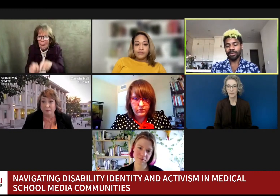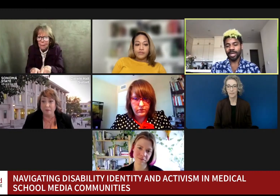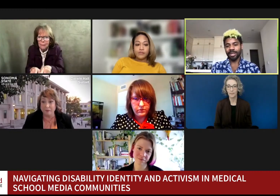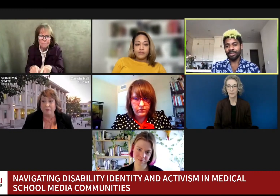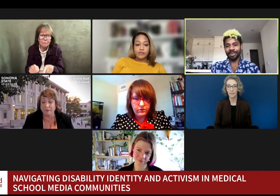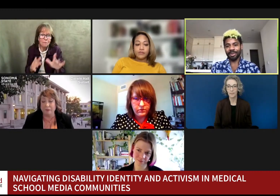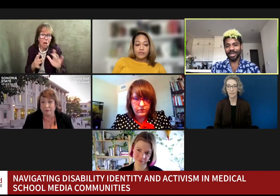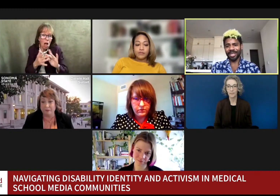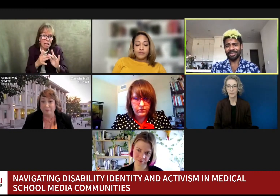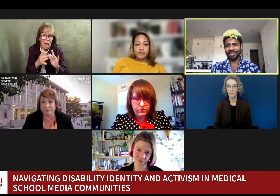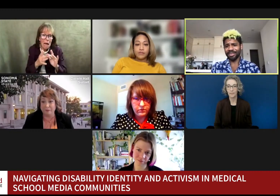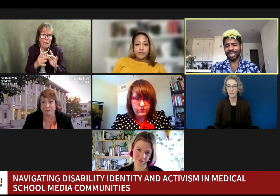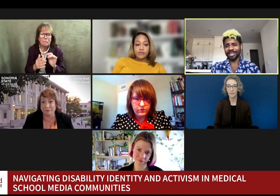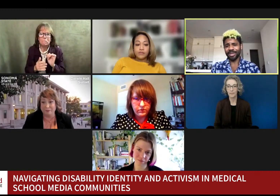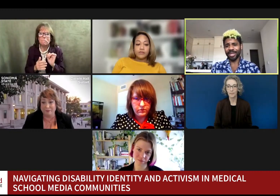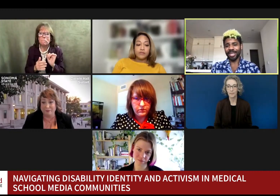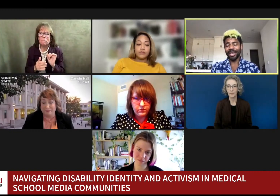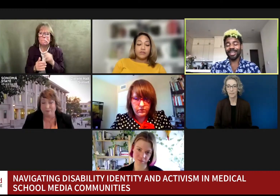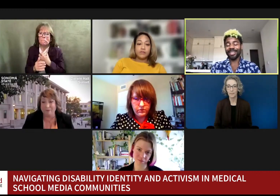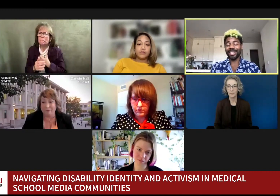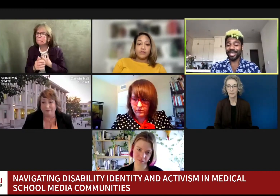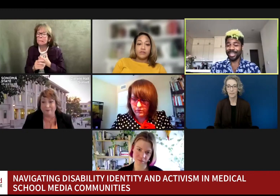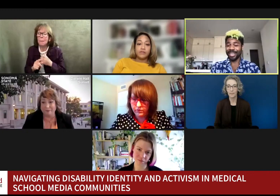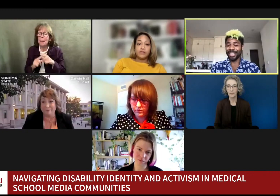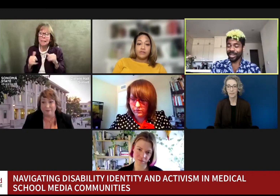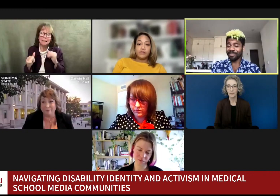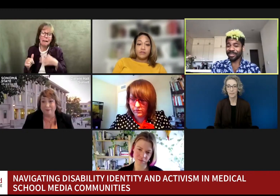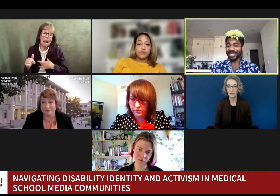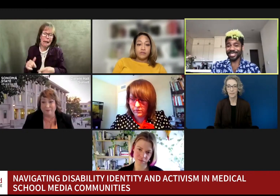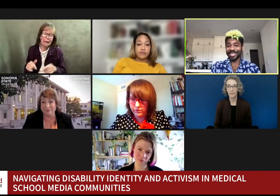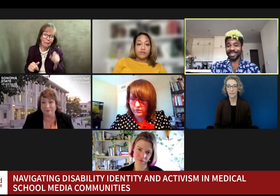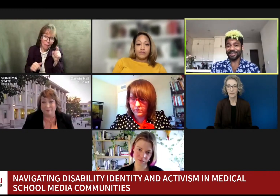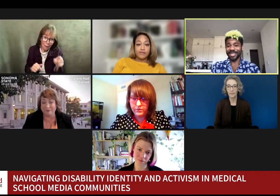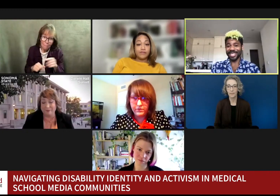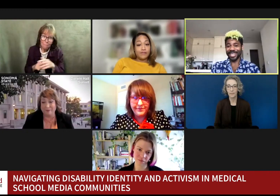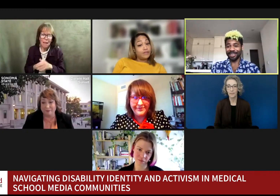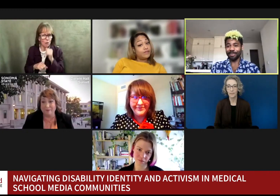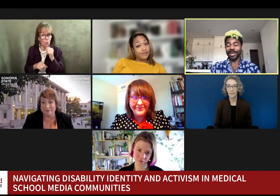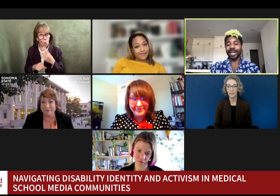I love everybody that I've interacted with. Liking all the behaviors is not always there, but